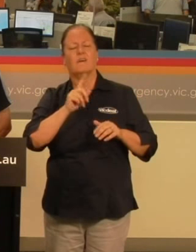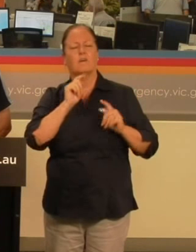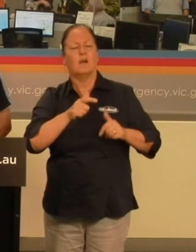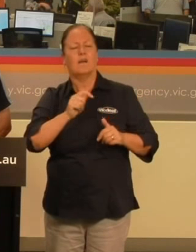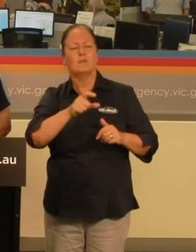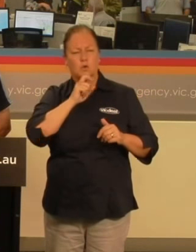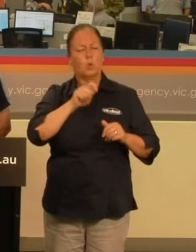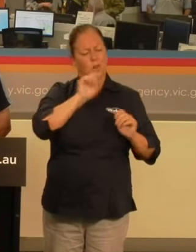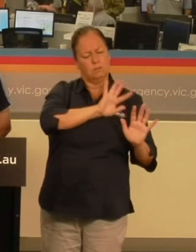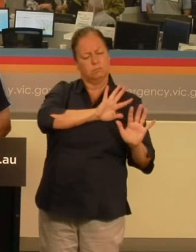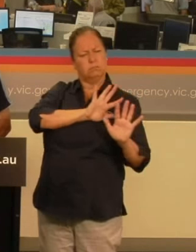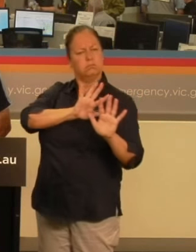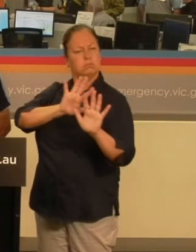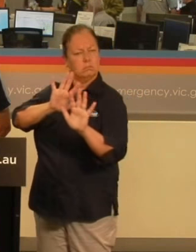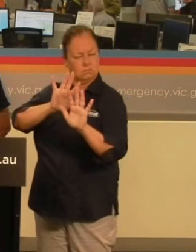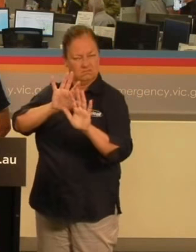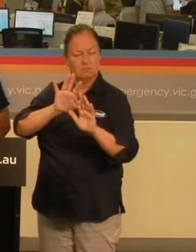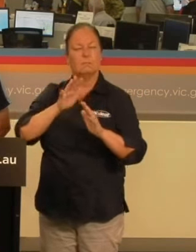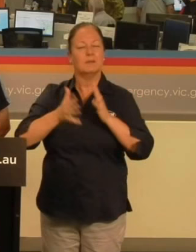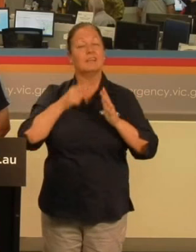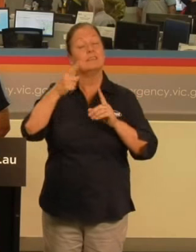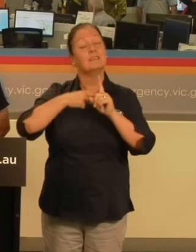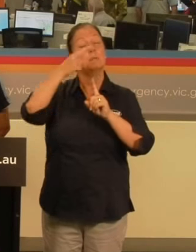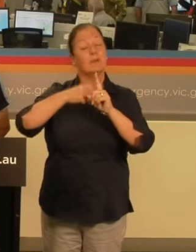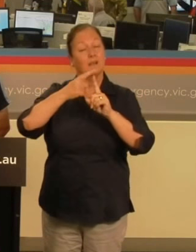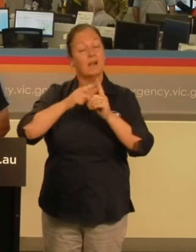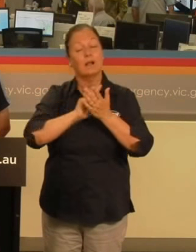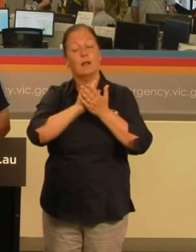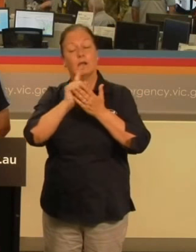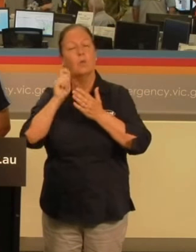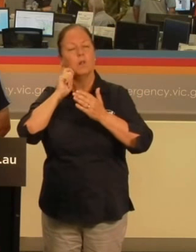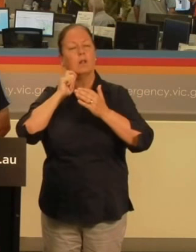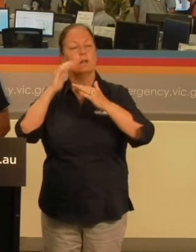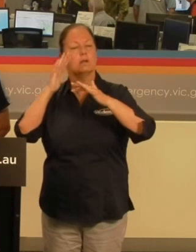will basically see temperatures drop quite a bit as well so after a warm